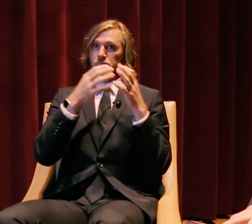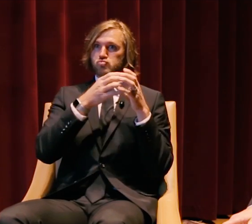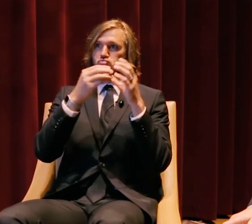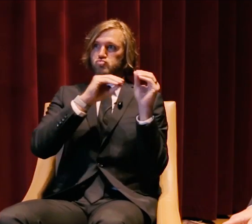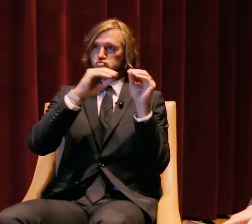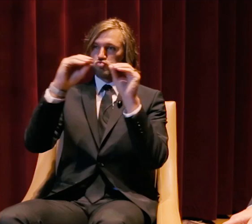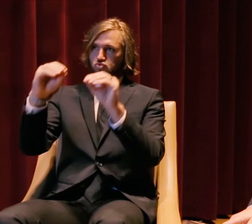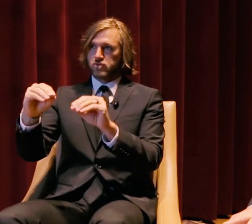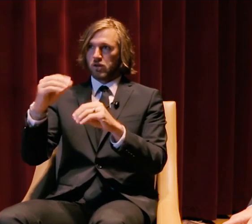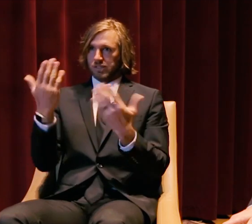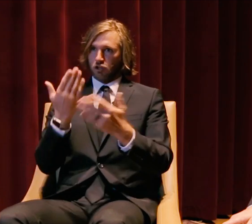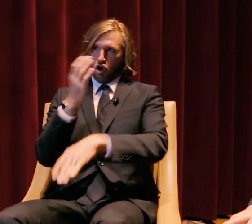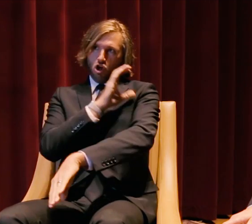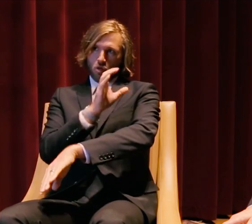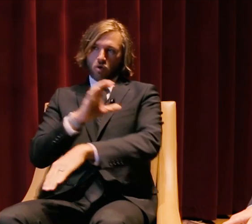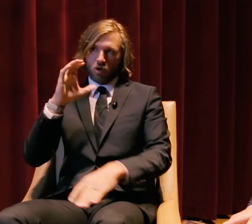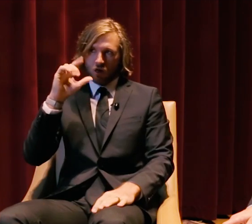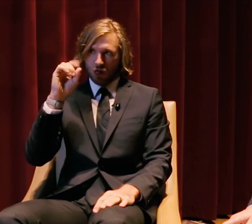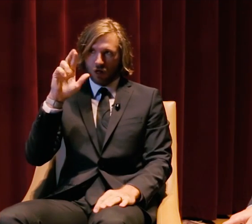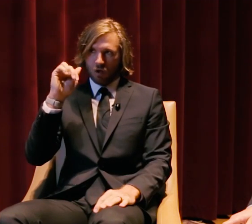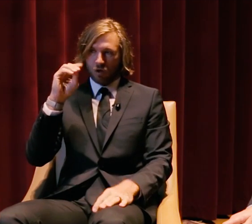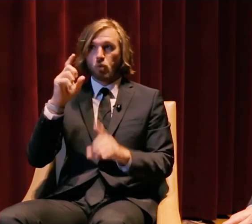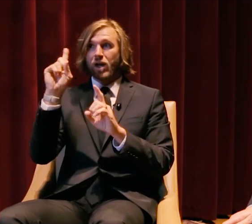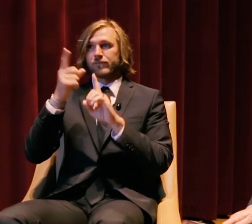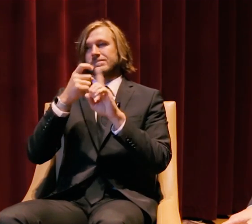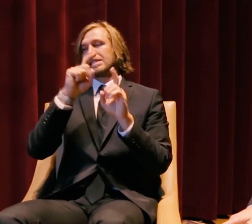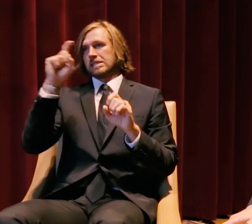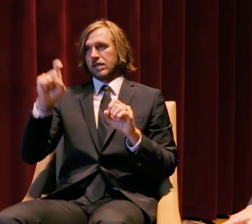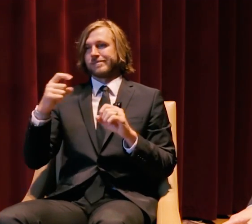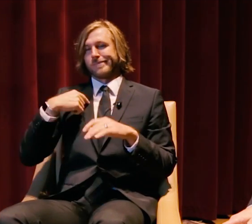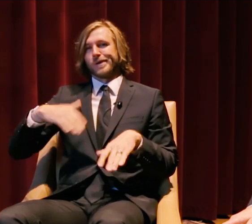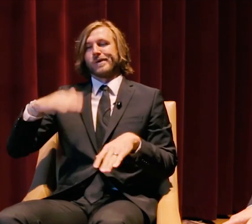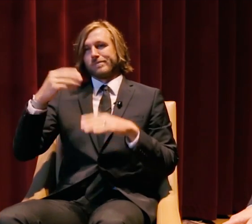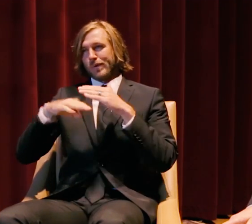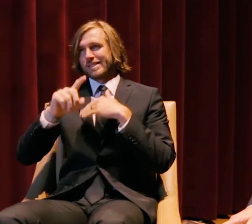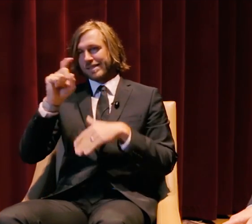to Colorado, from Texas. I'm a native Texan.